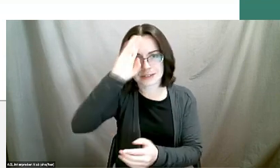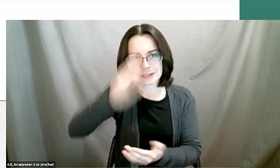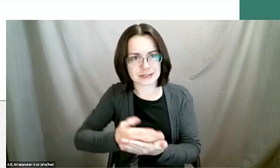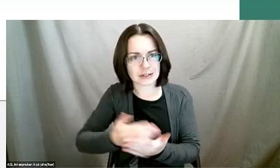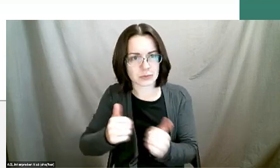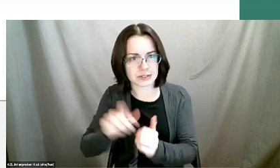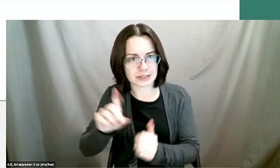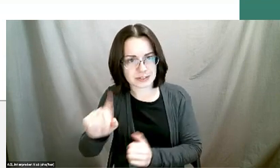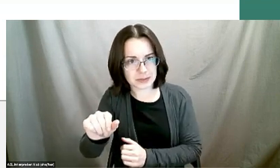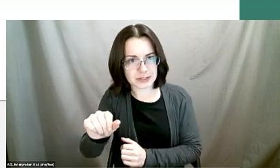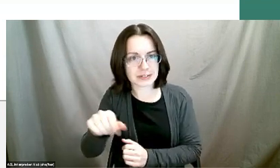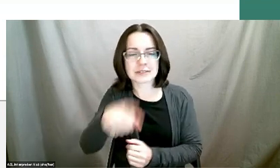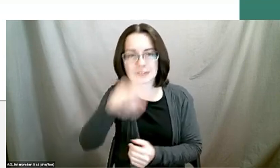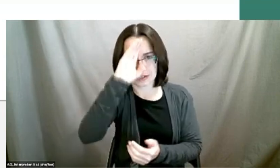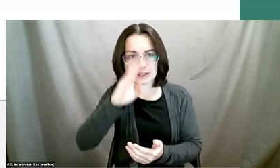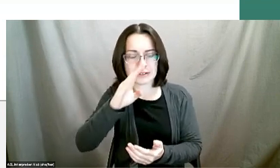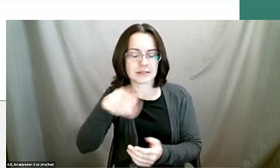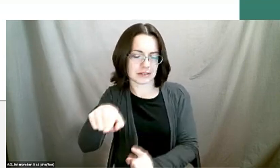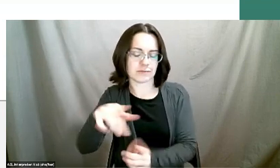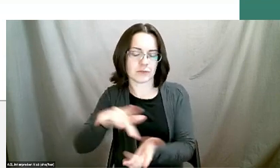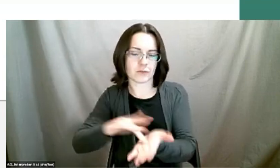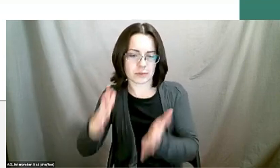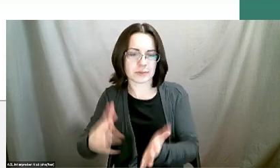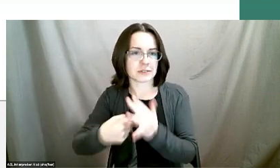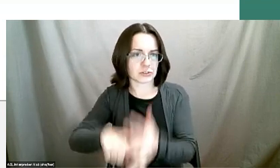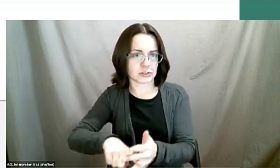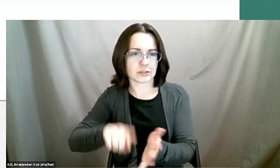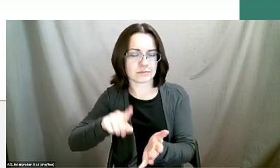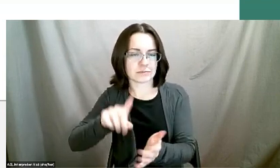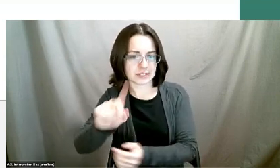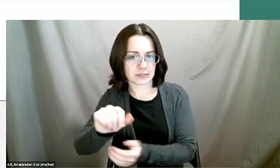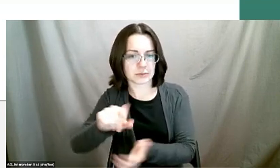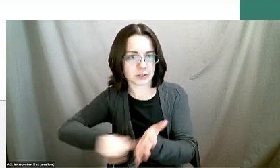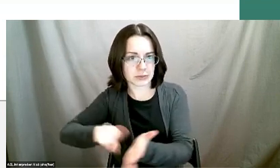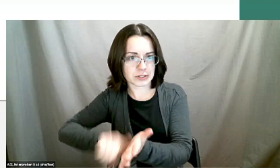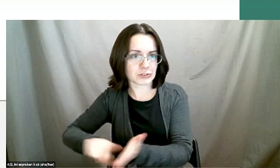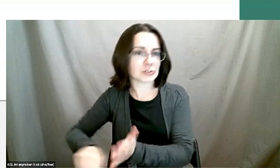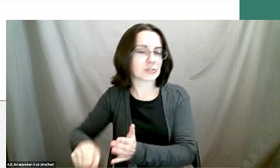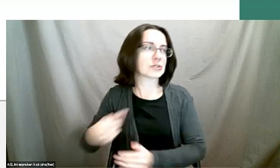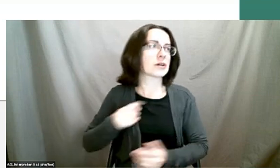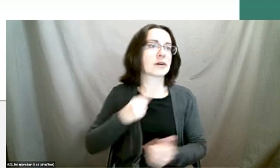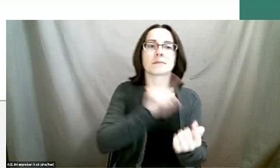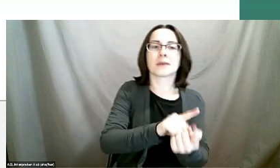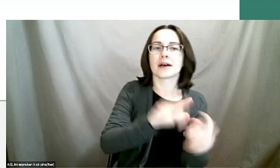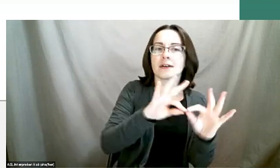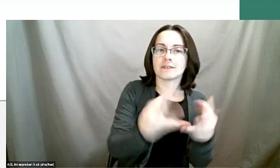starting to do some disability research. And I met a family medicine Dr. who had hearing loss.